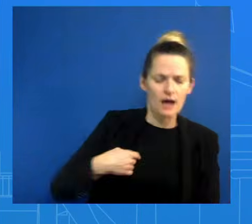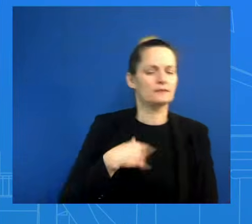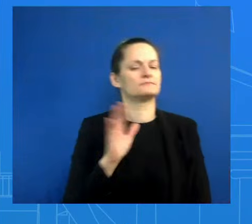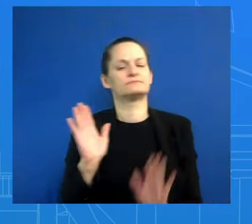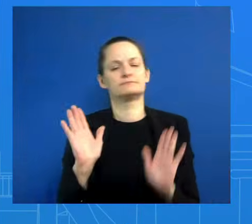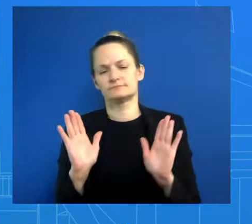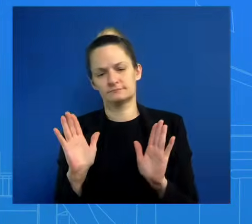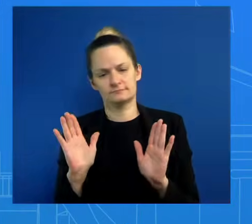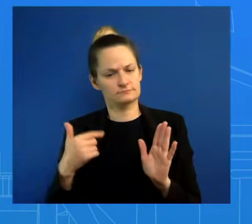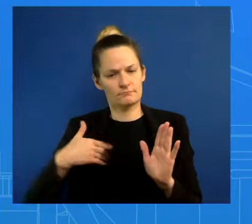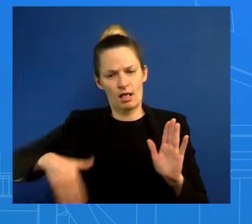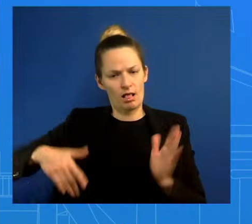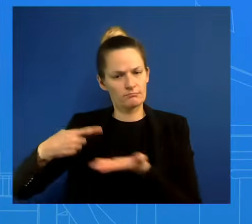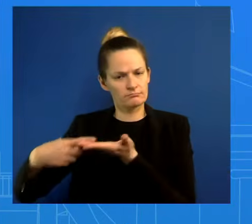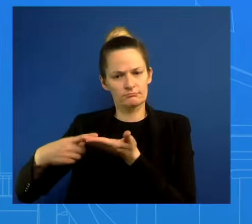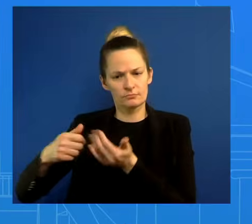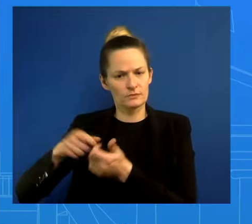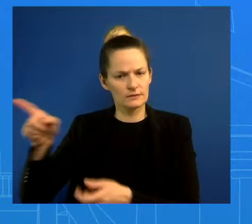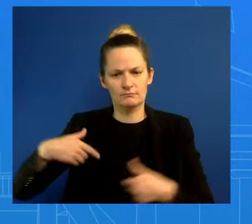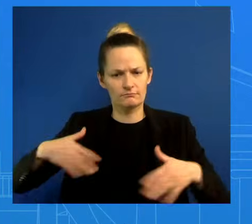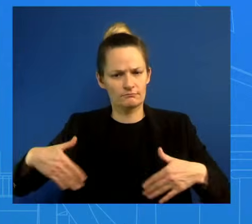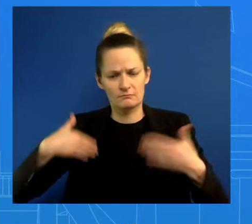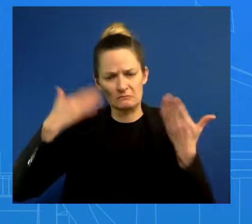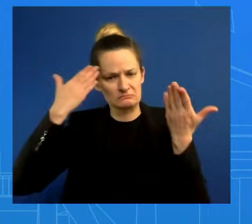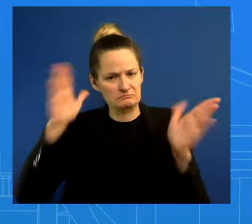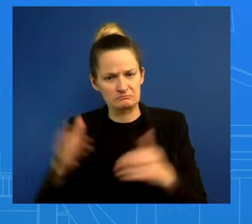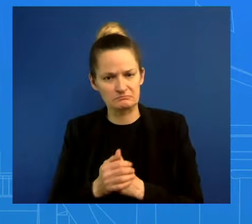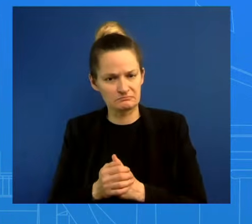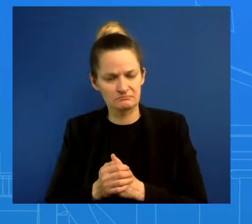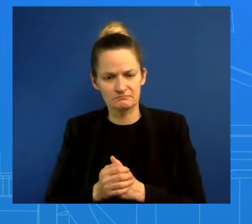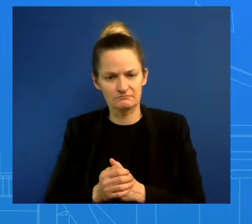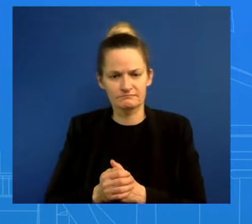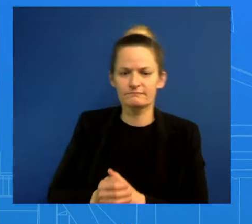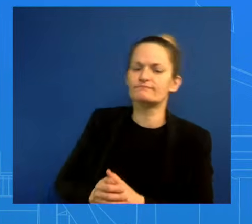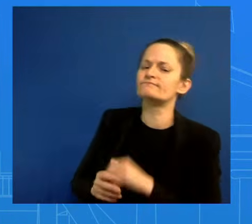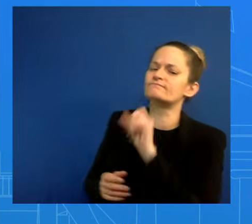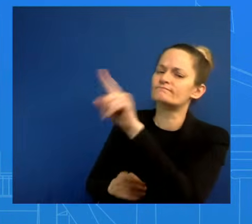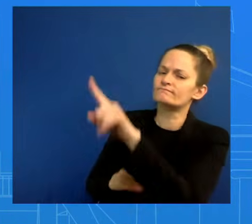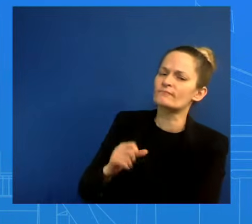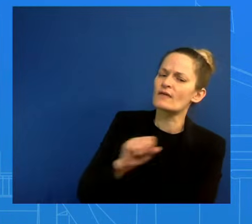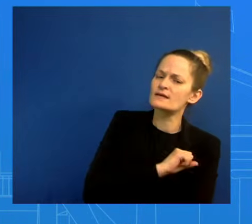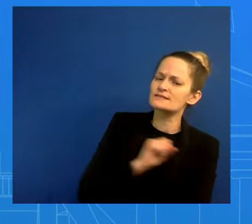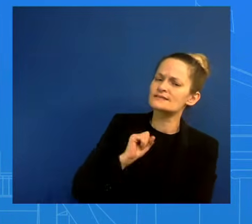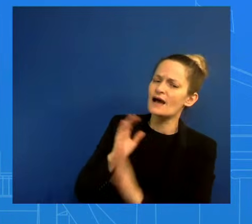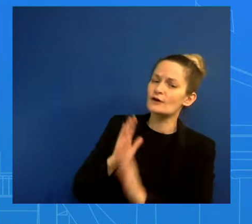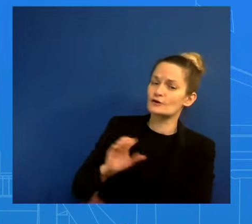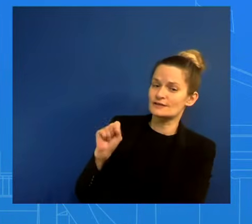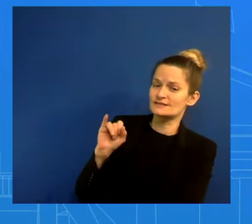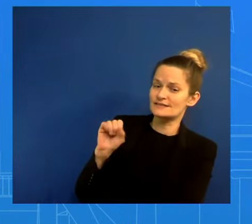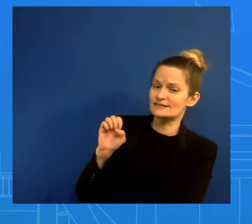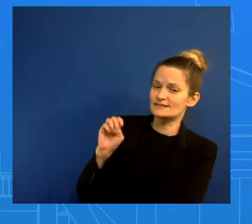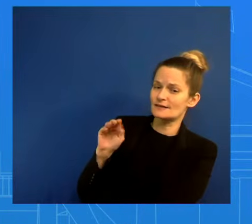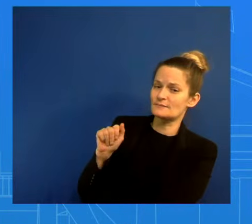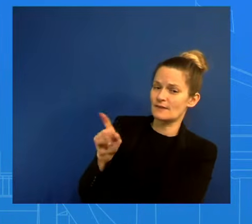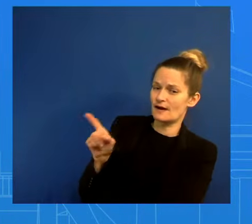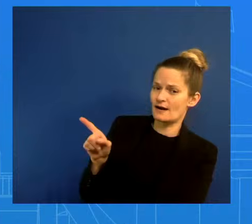The Press: Thanks, Karine. Senator Sinema didn't travel with the President earlier this week to Arizona. So, do you know when the last time that they spoke was?